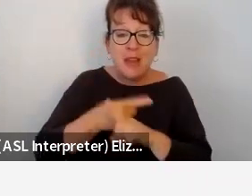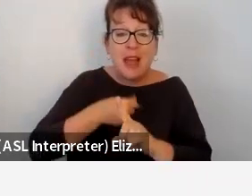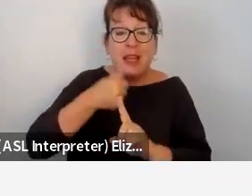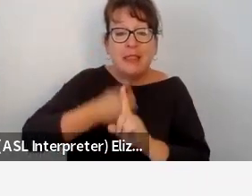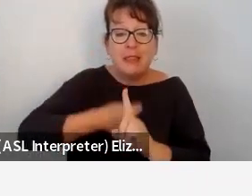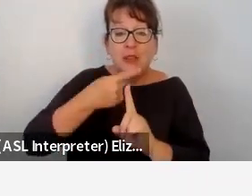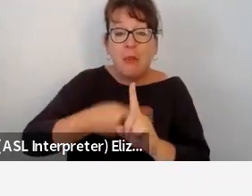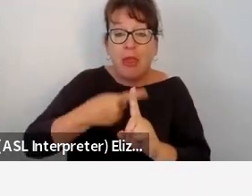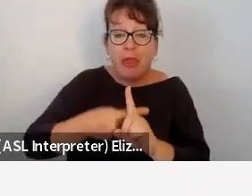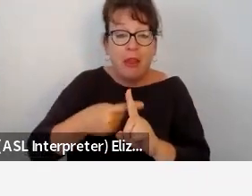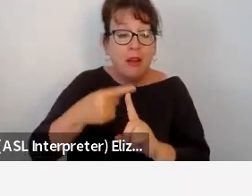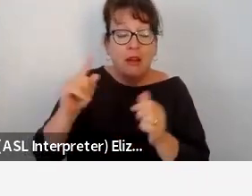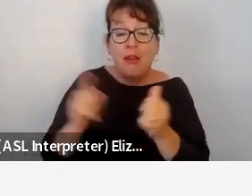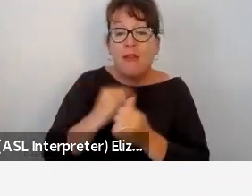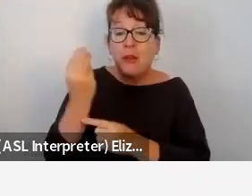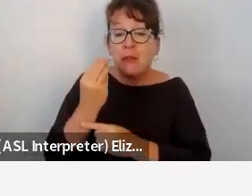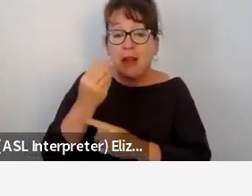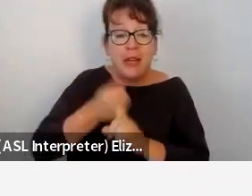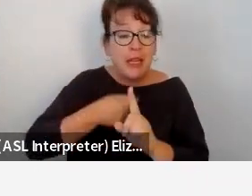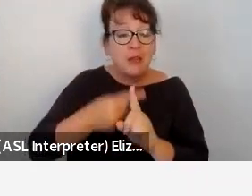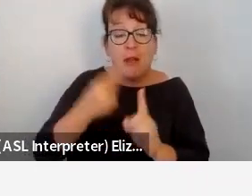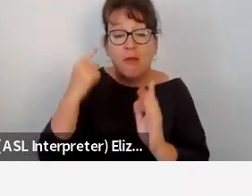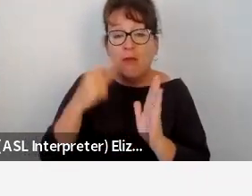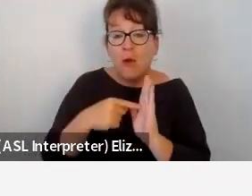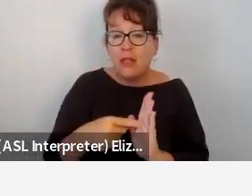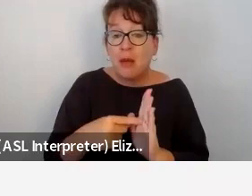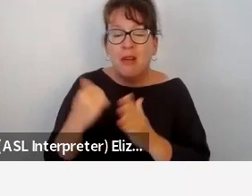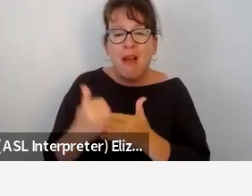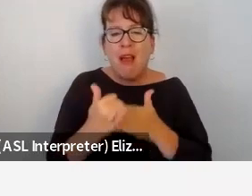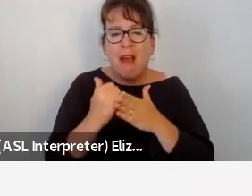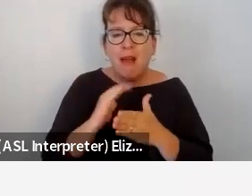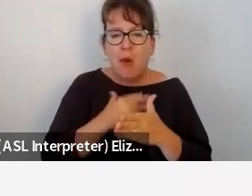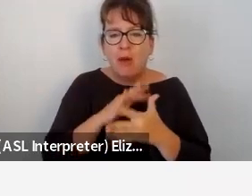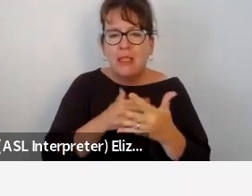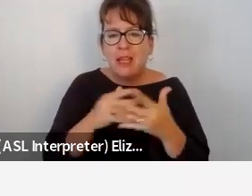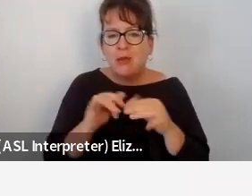So you can come to us with an application or a project proposal